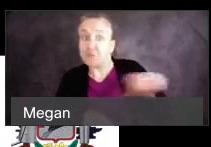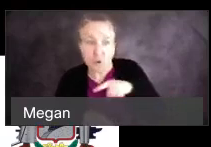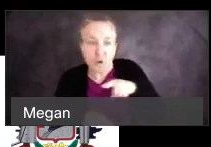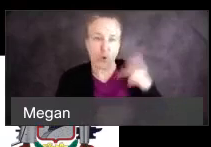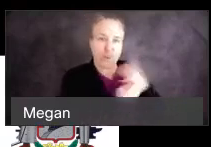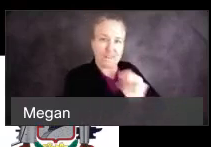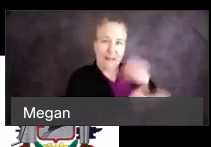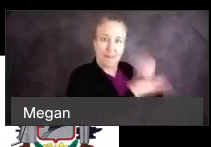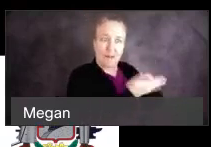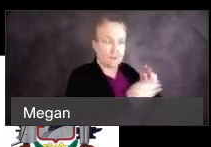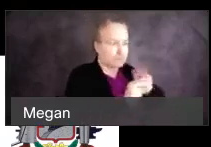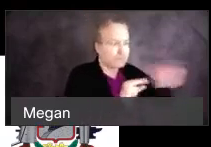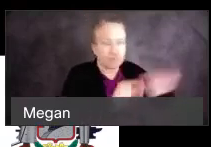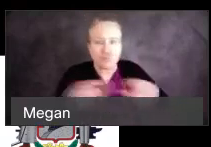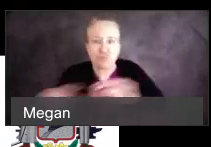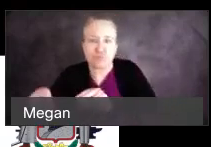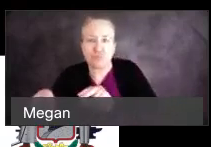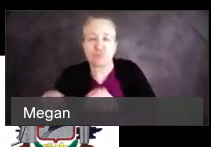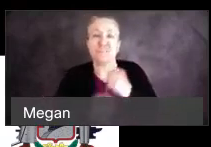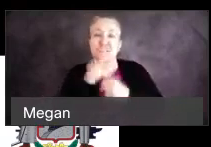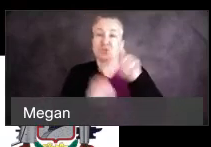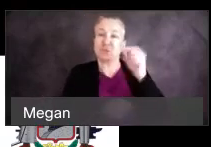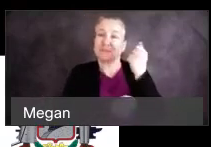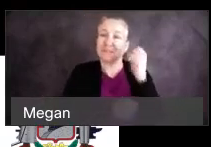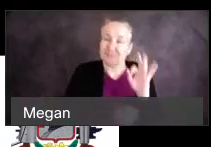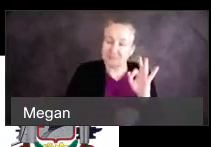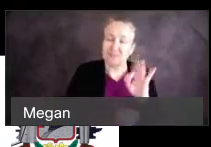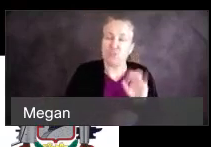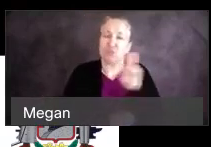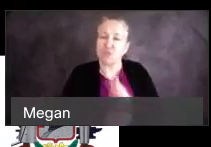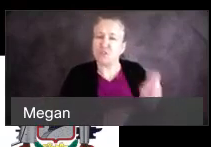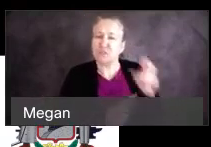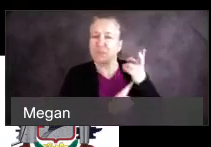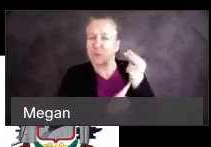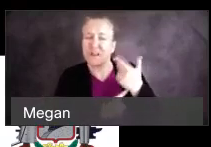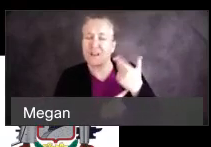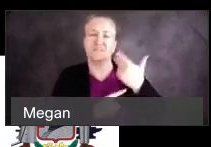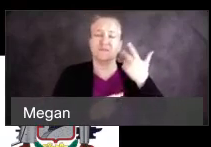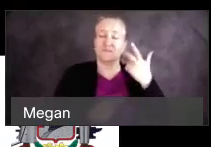In 2019, tourism and hospitality accounted for approximately 4% of all jobs